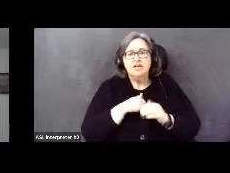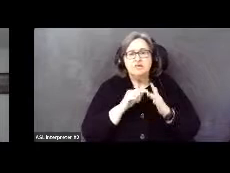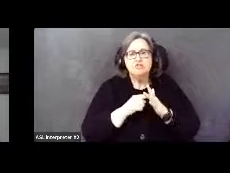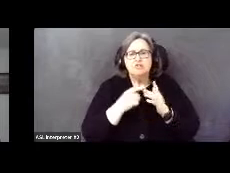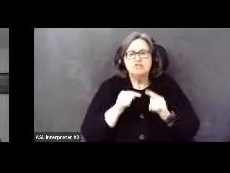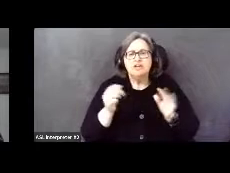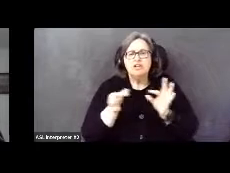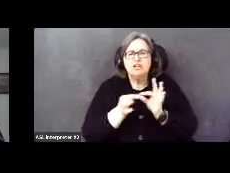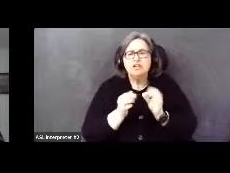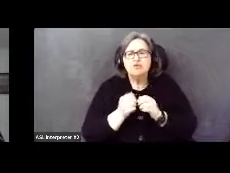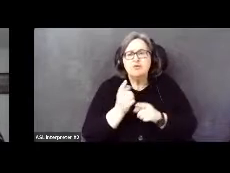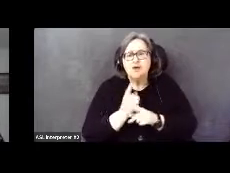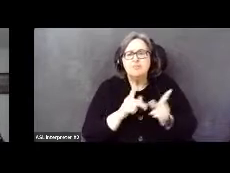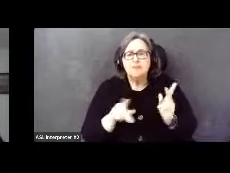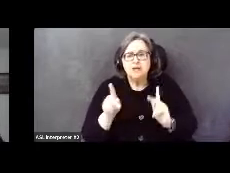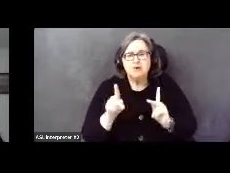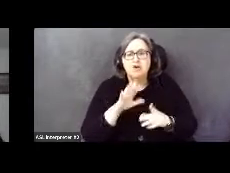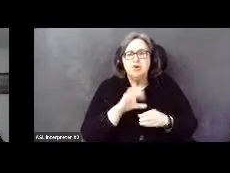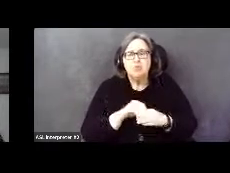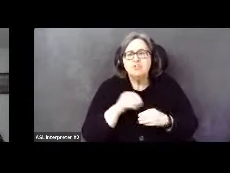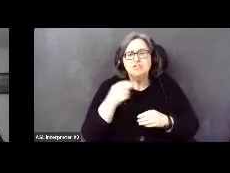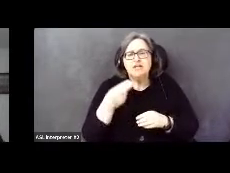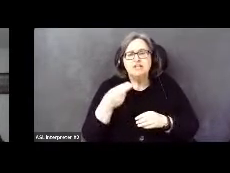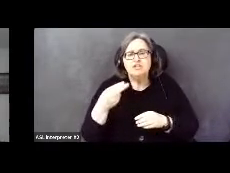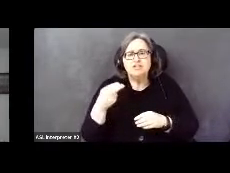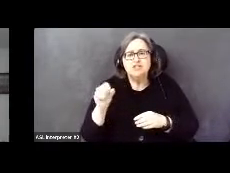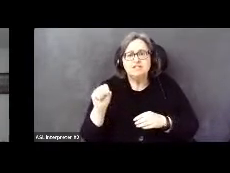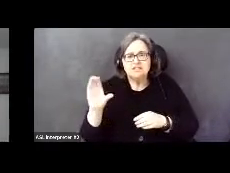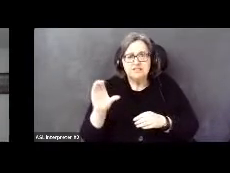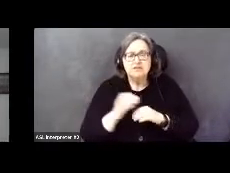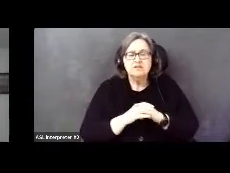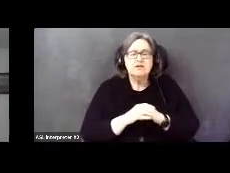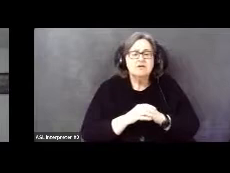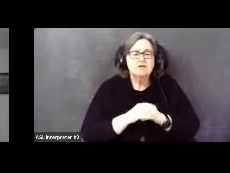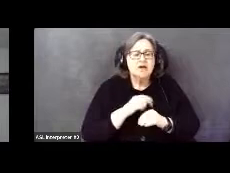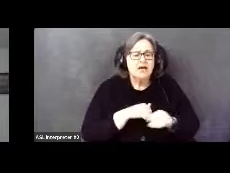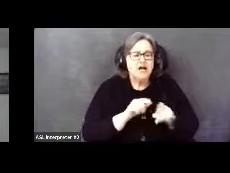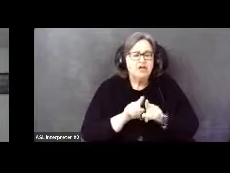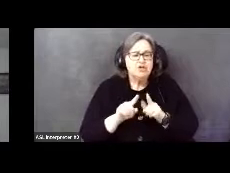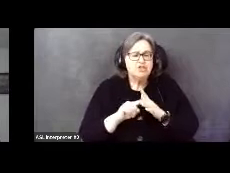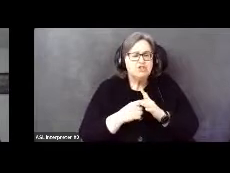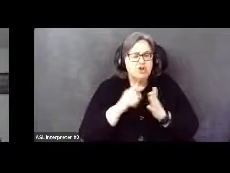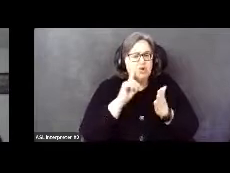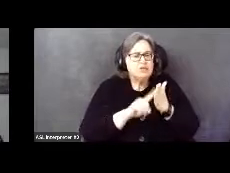took them up within the right people within HSSC. I started researching in other states.